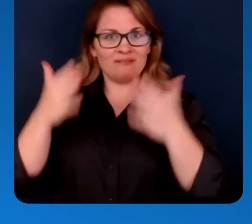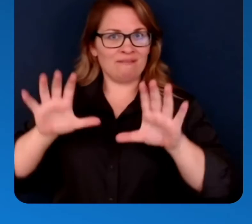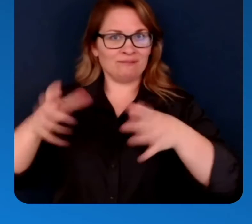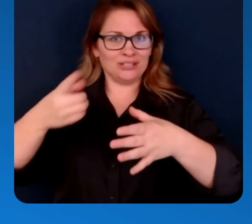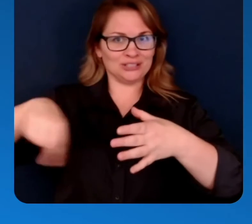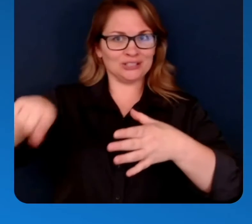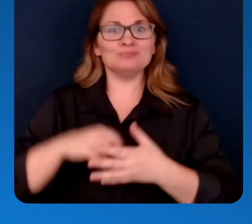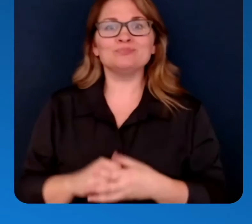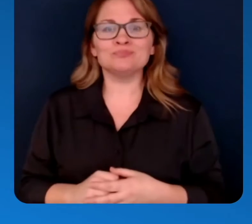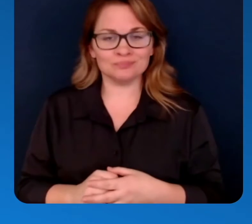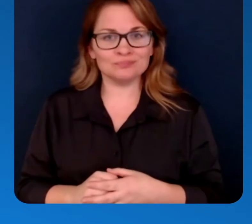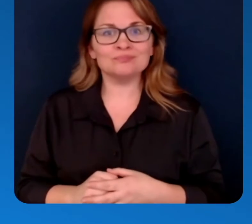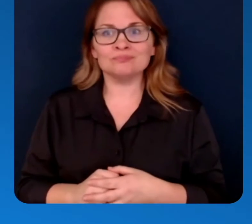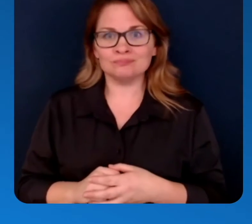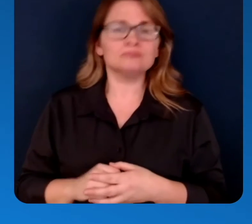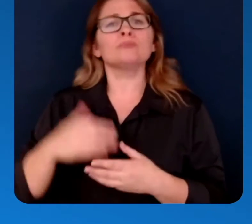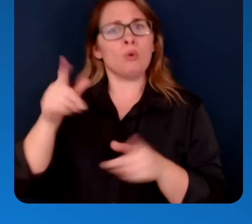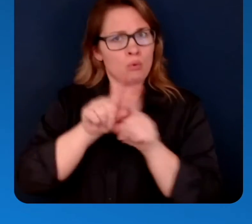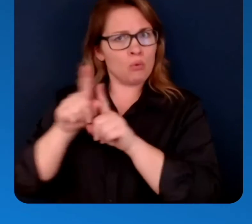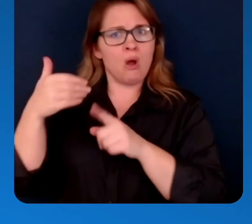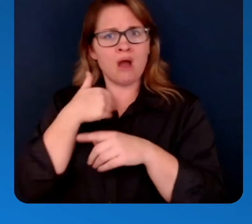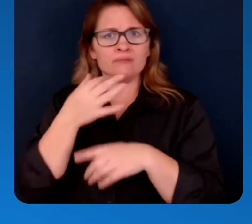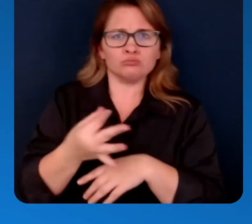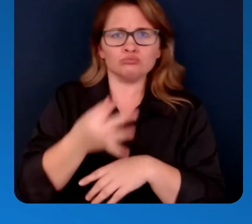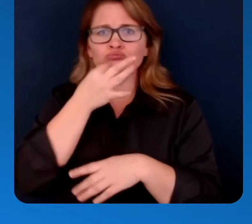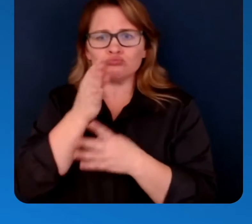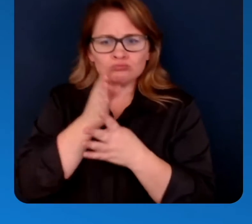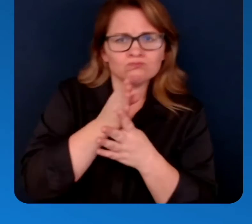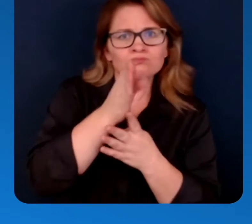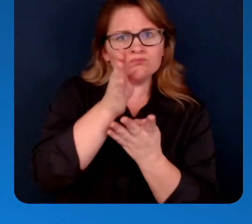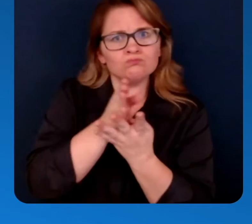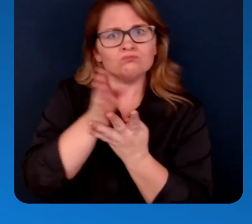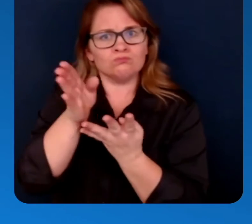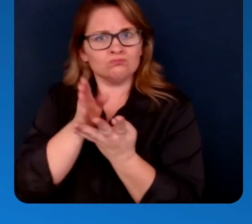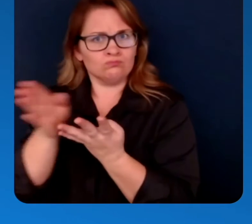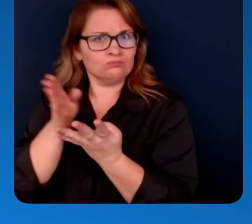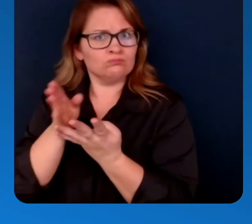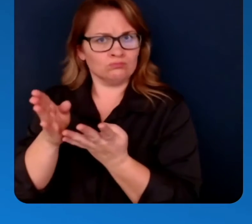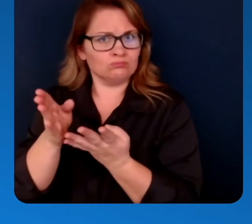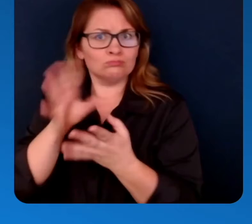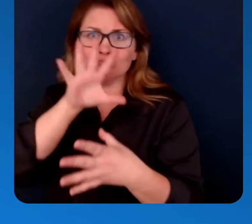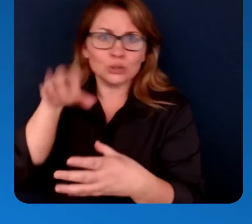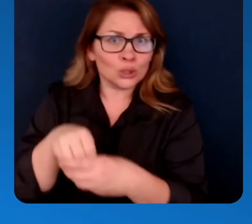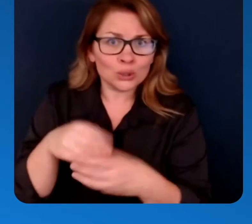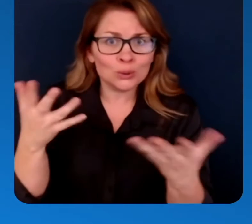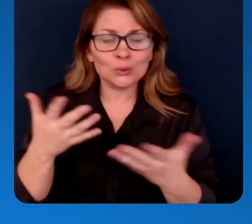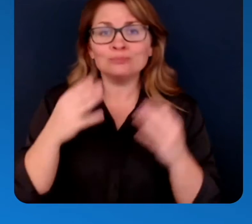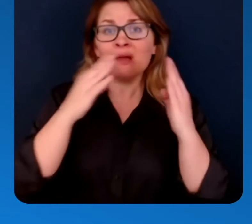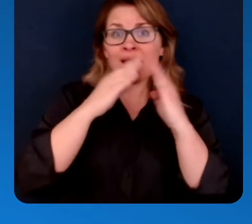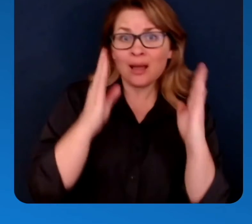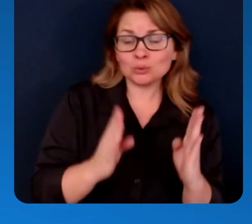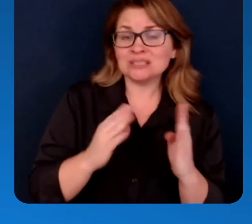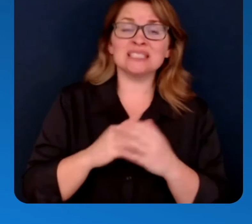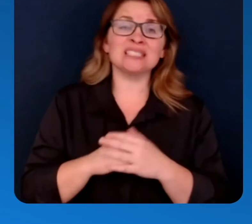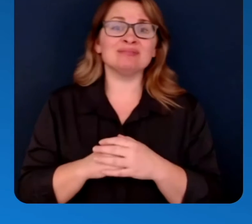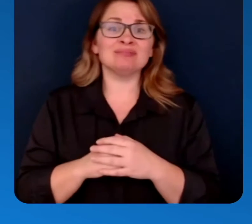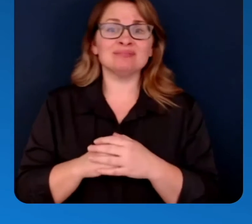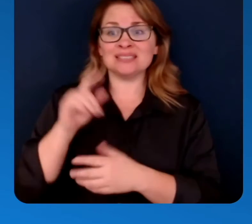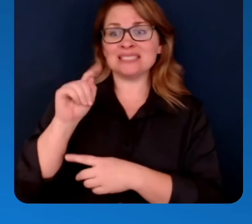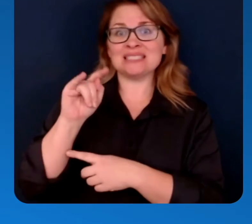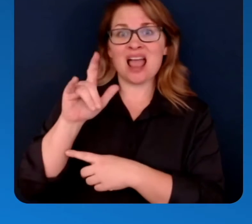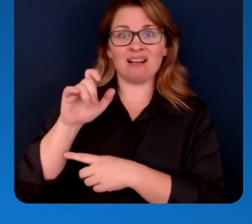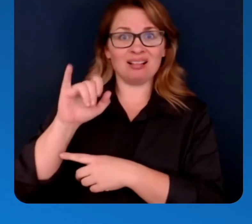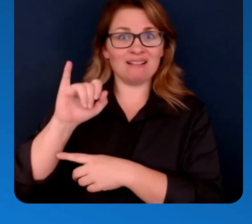This includes housing, Title IX, Safe at Home Applications, and working with underserved populations.